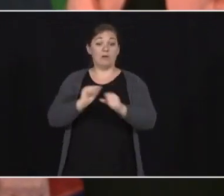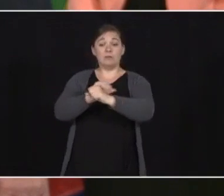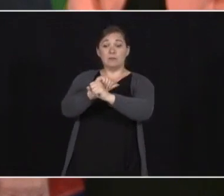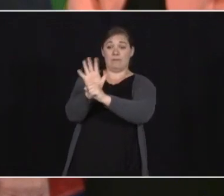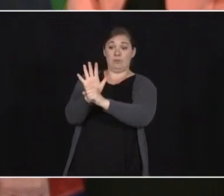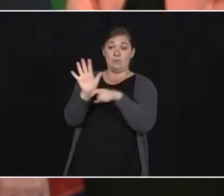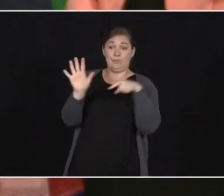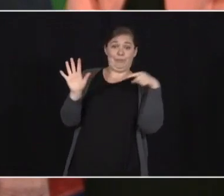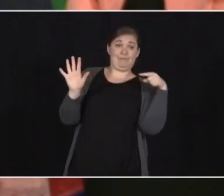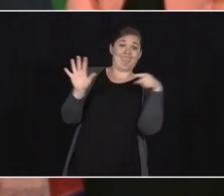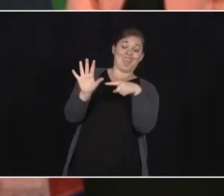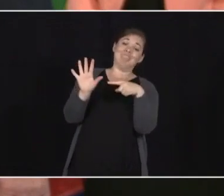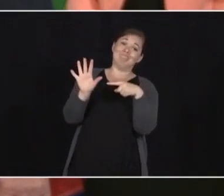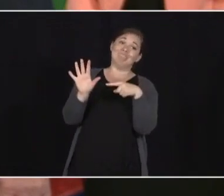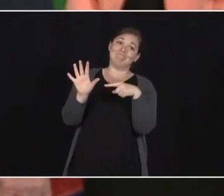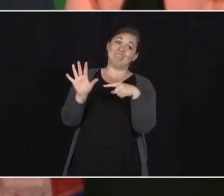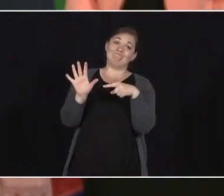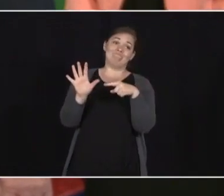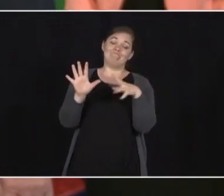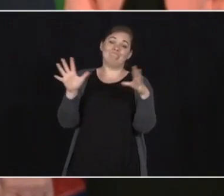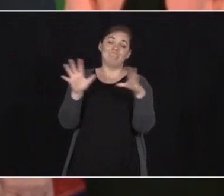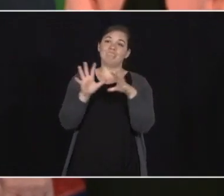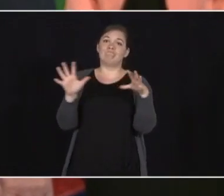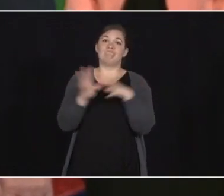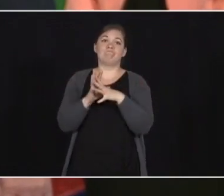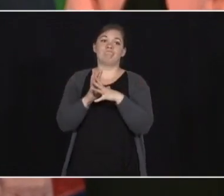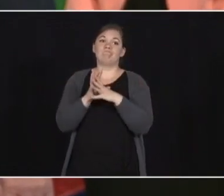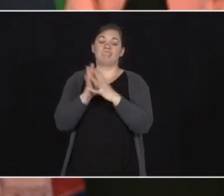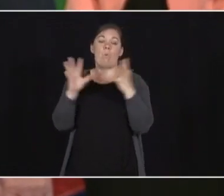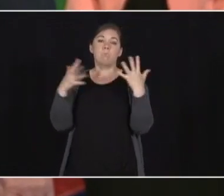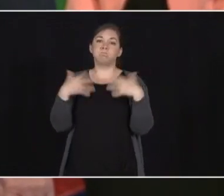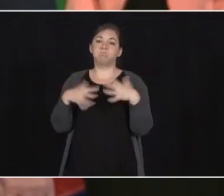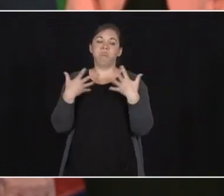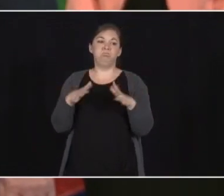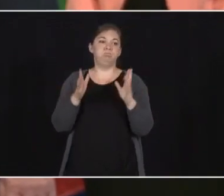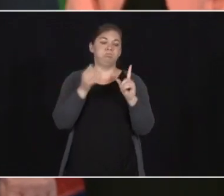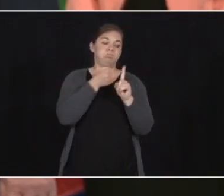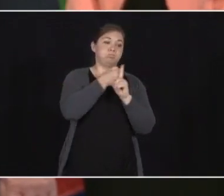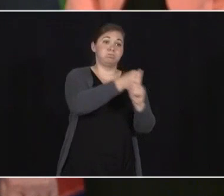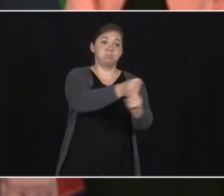. COVID-19 tipped it over the brinks.